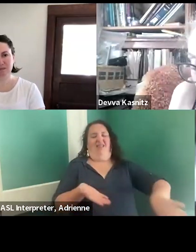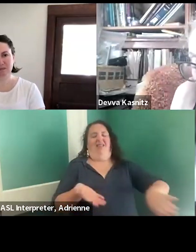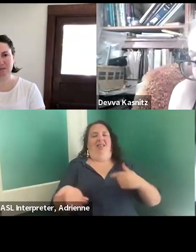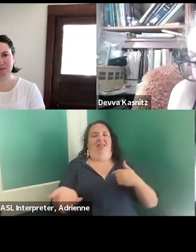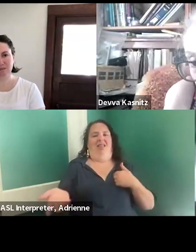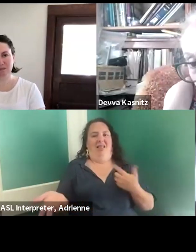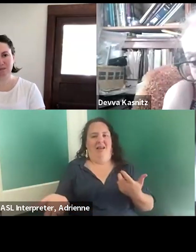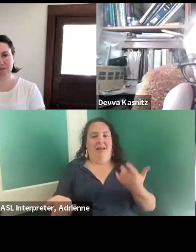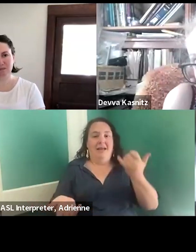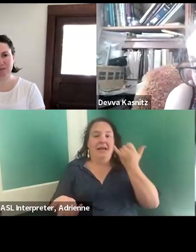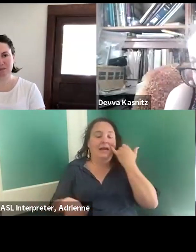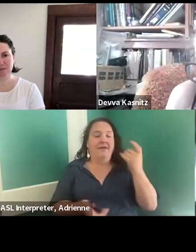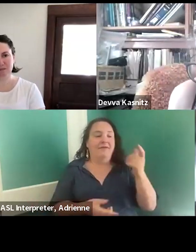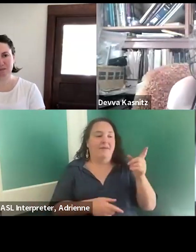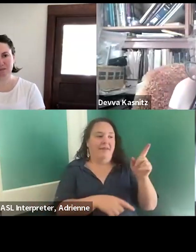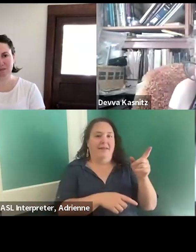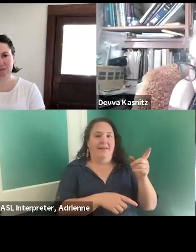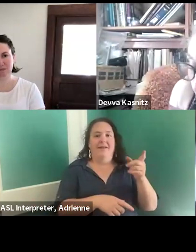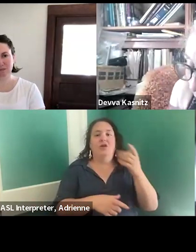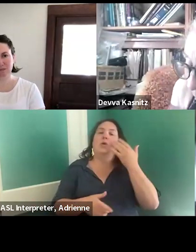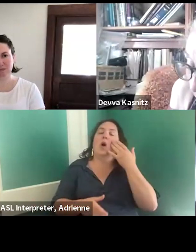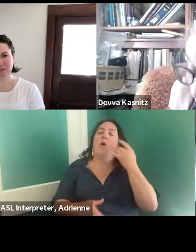of workaround-- it's like when Apple rolled out the Health